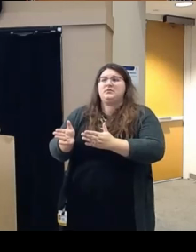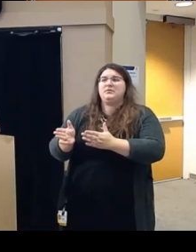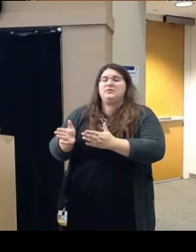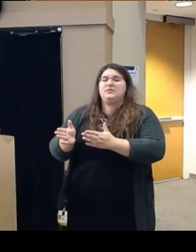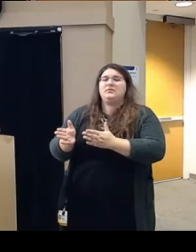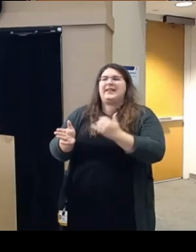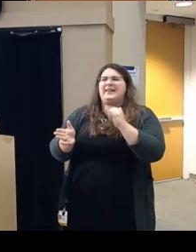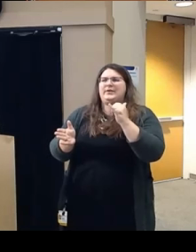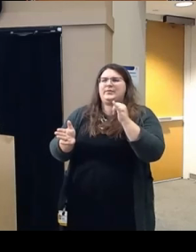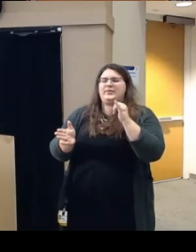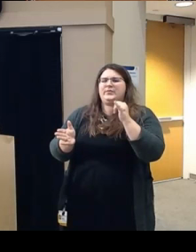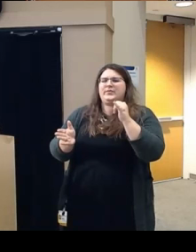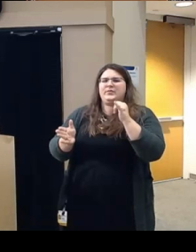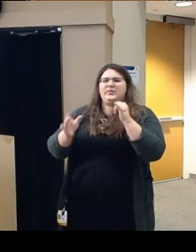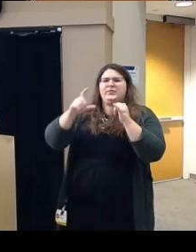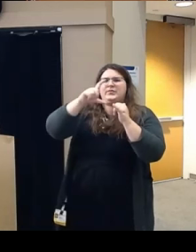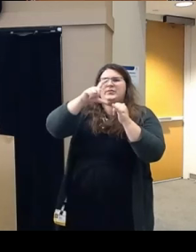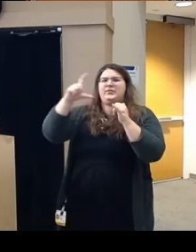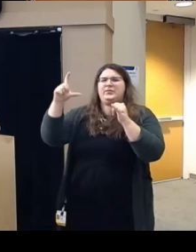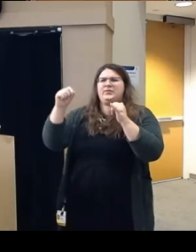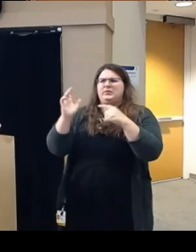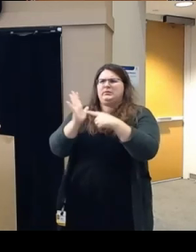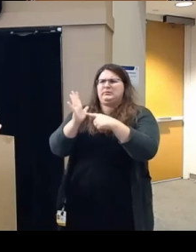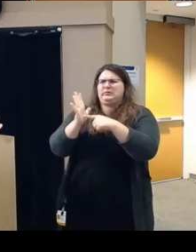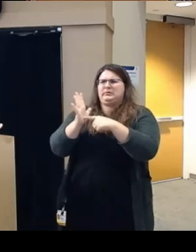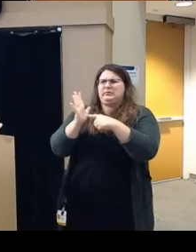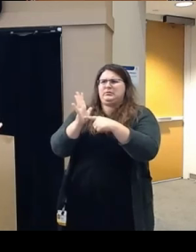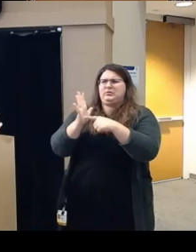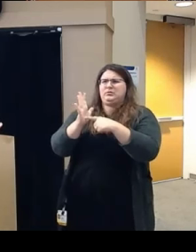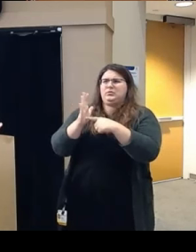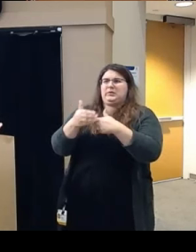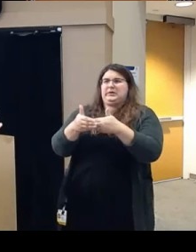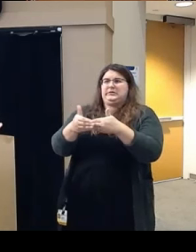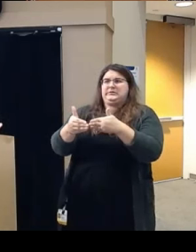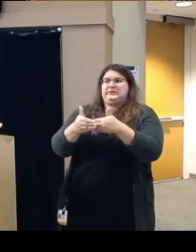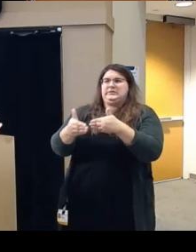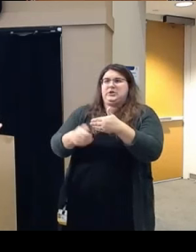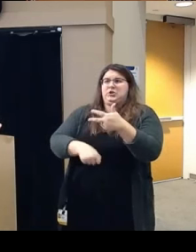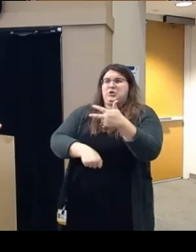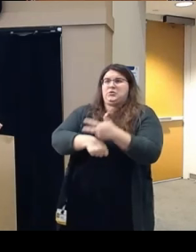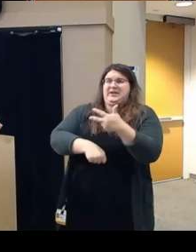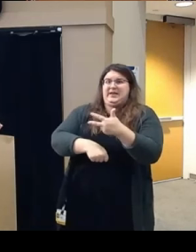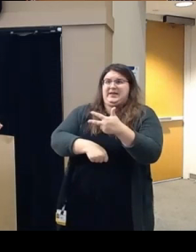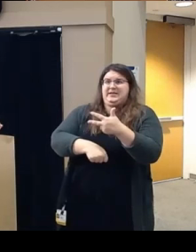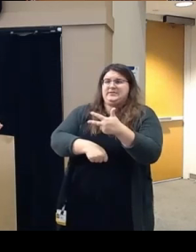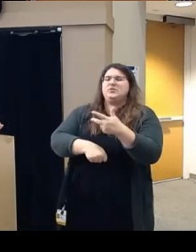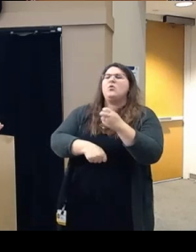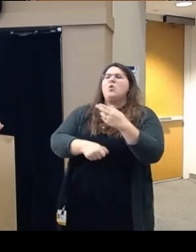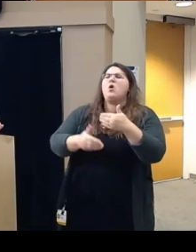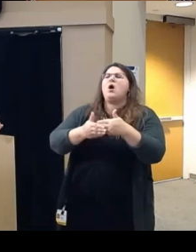four to 10 days so it gives you a nice heads up um and again this is um this will be across settings